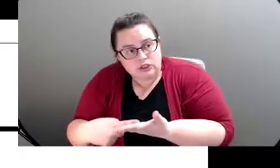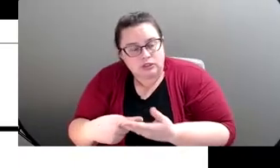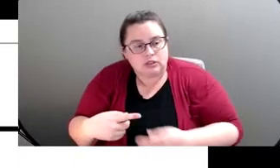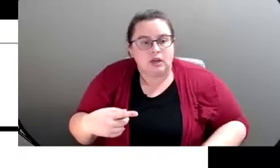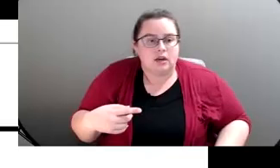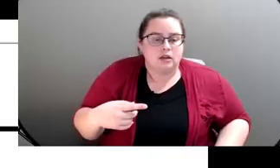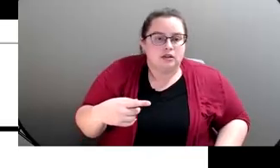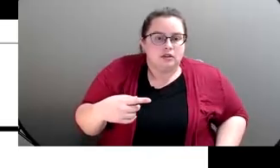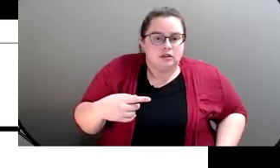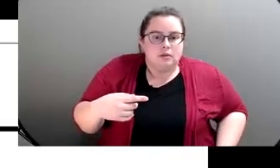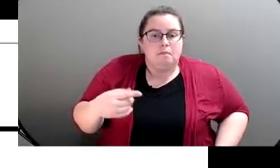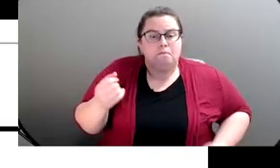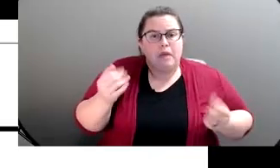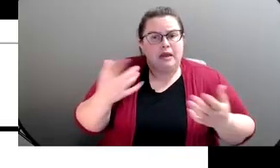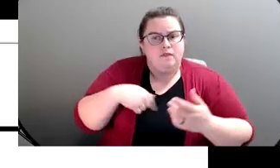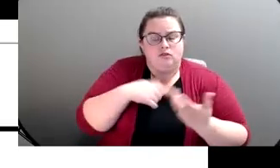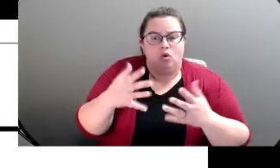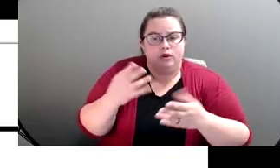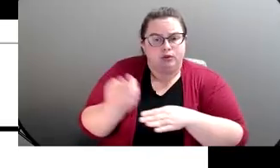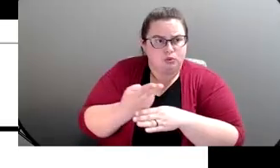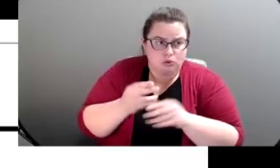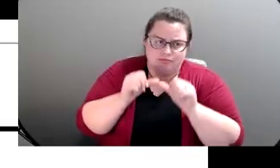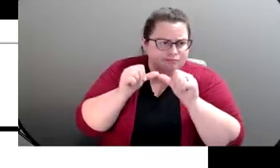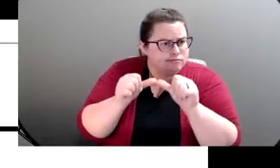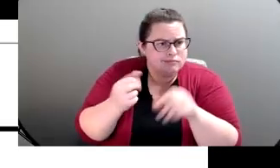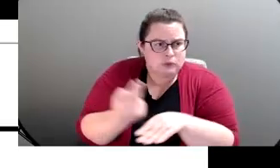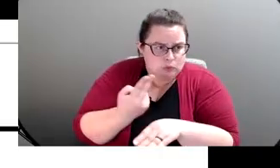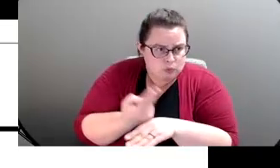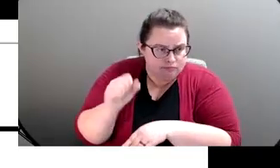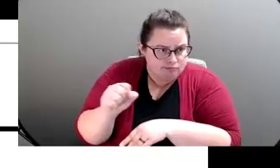So continue to use them, with the clarified methods